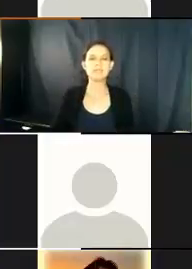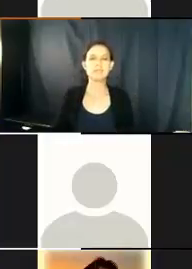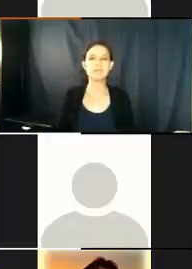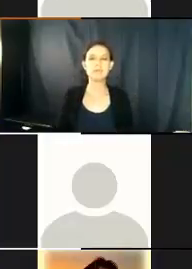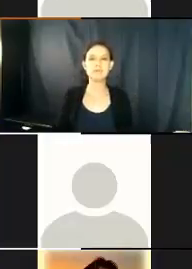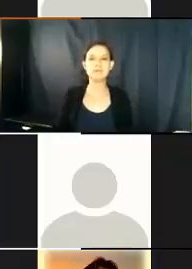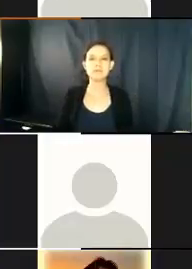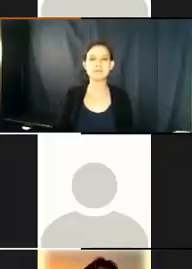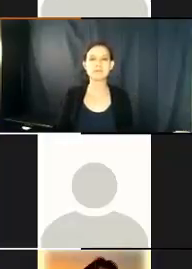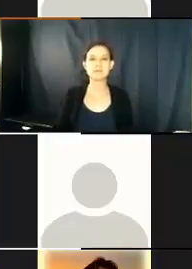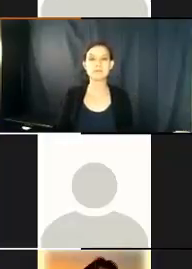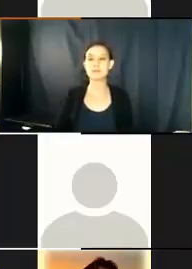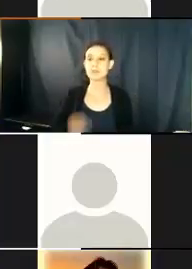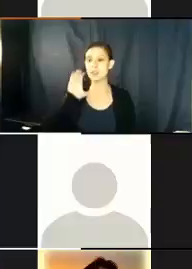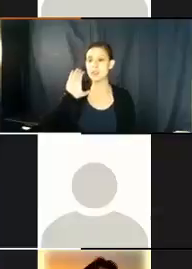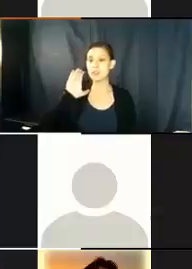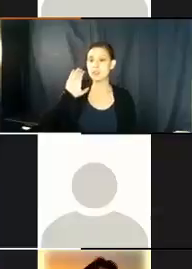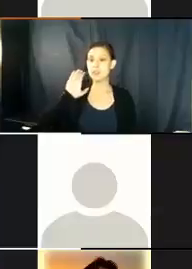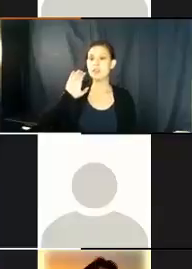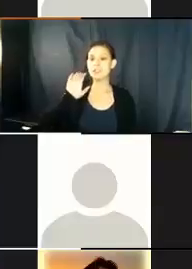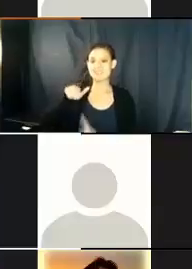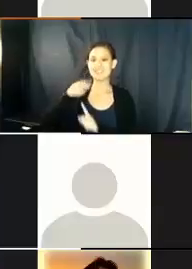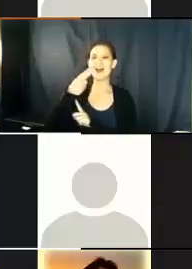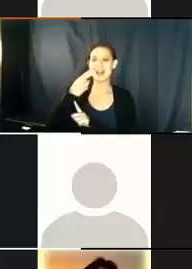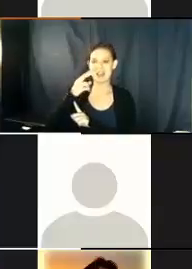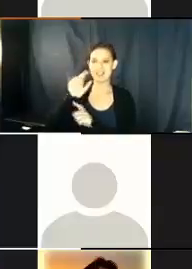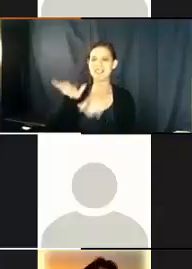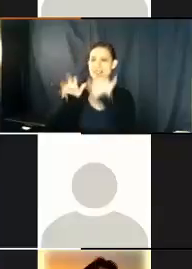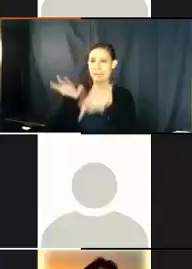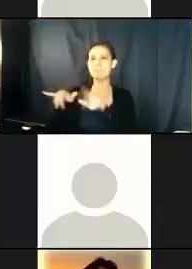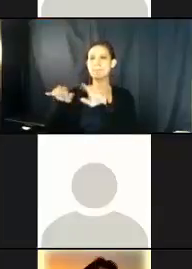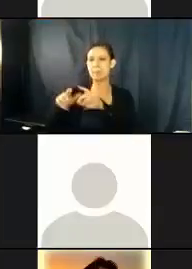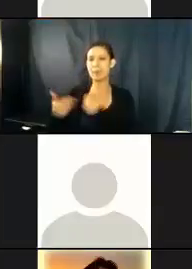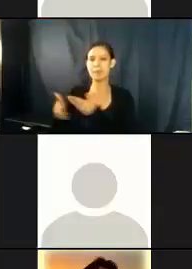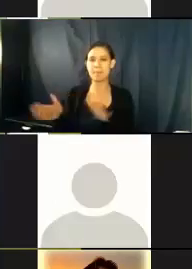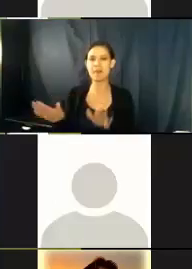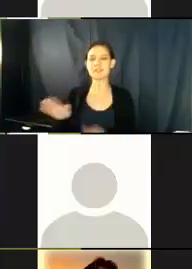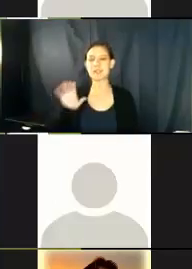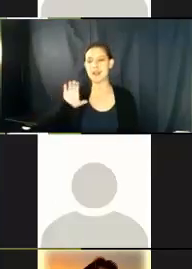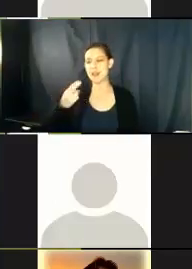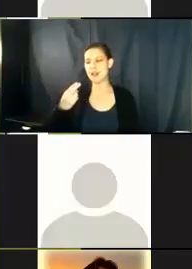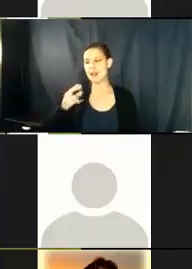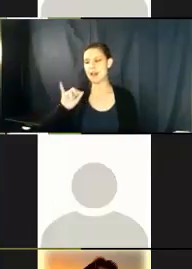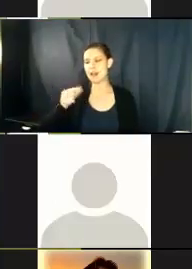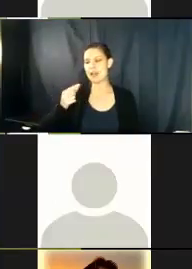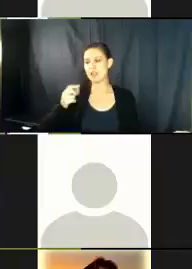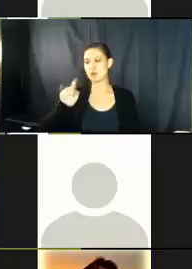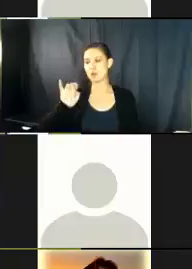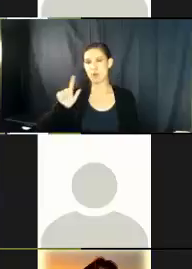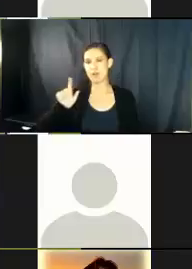Celeste, I'm sorry, it's high school, there you go. Awesome. Thank you so much.